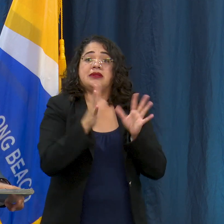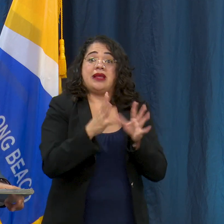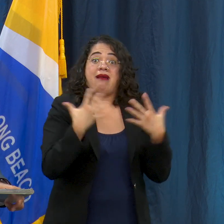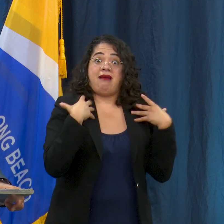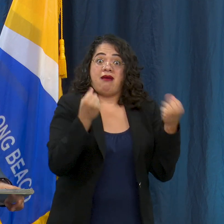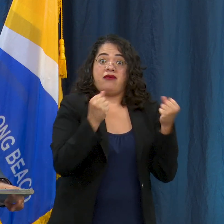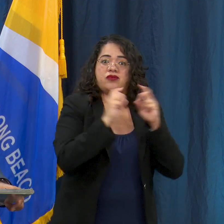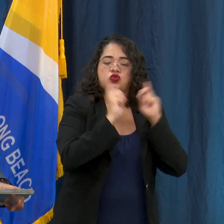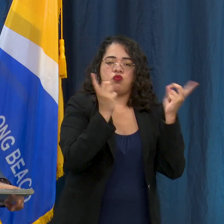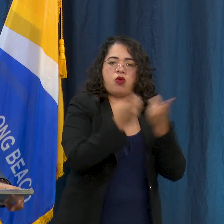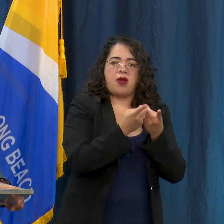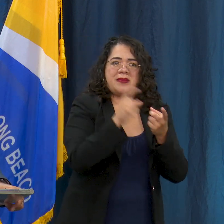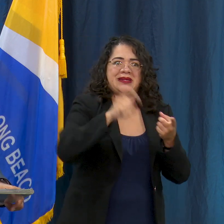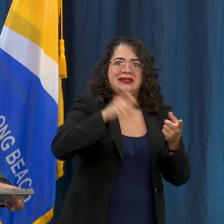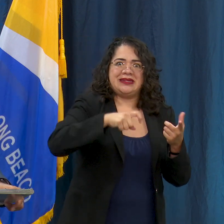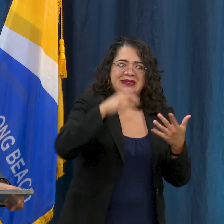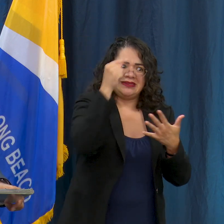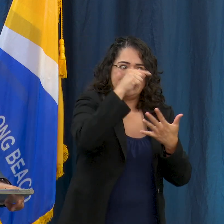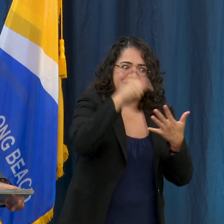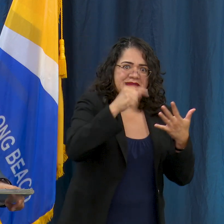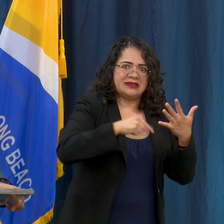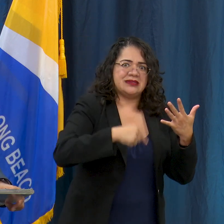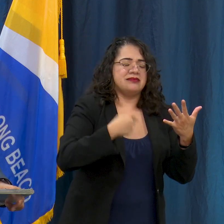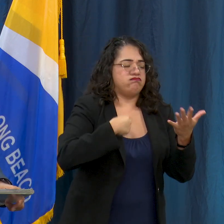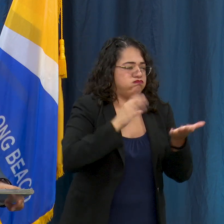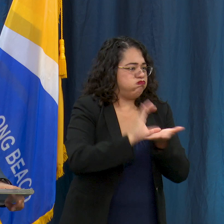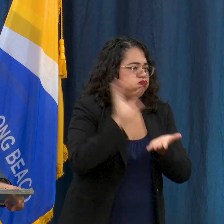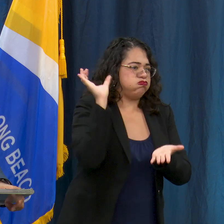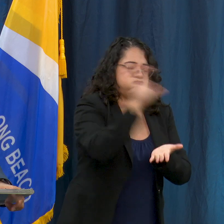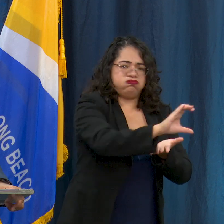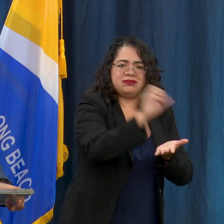around COVID, as well as programs that we're going to put in place over the